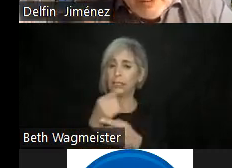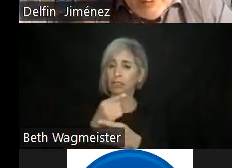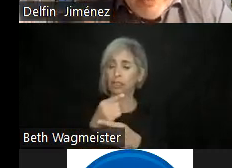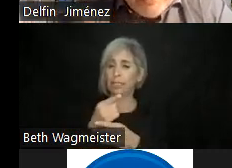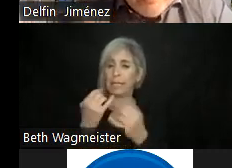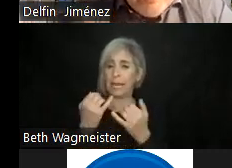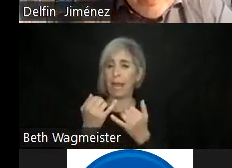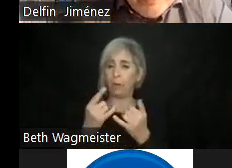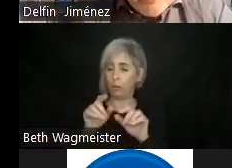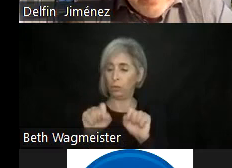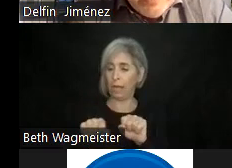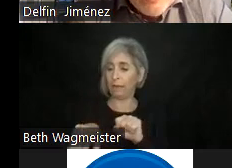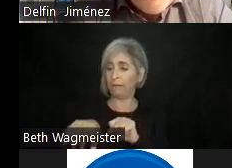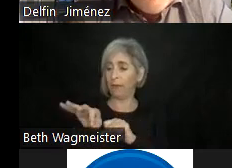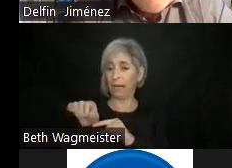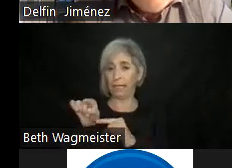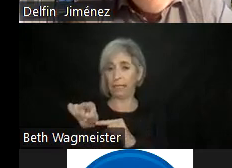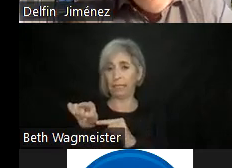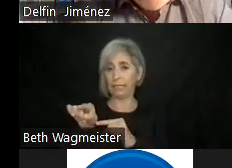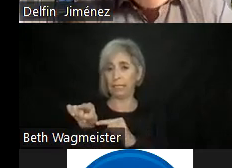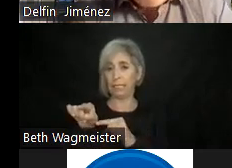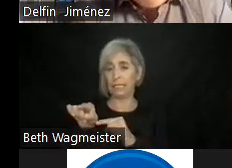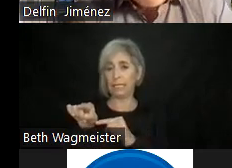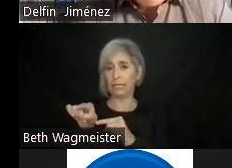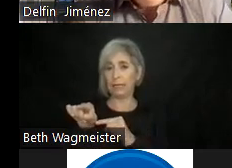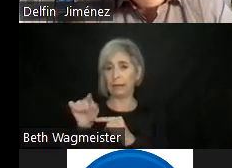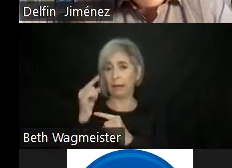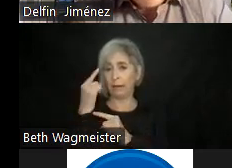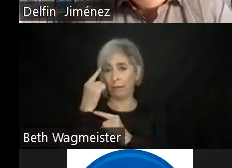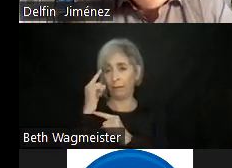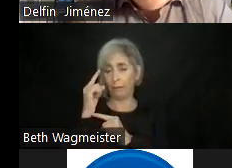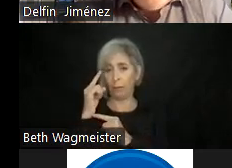you can find consideration for fire resisting door sets.